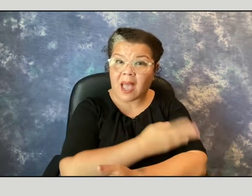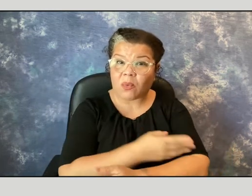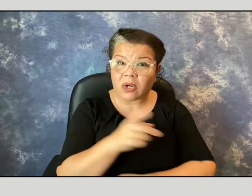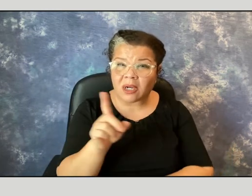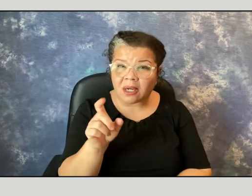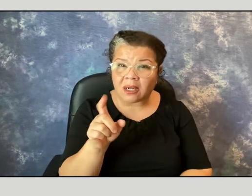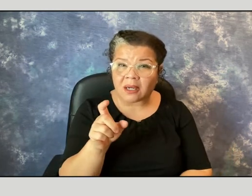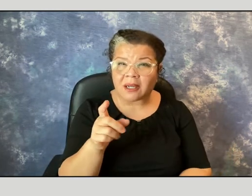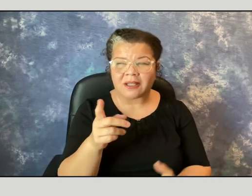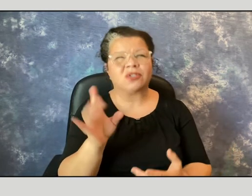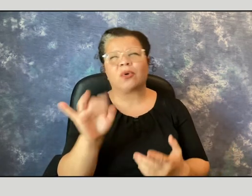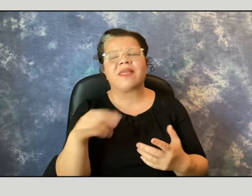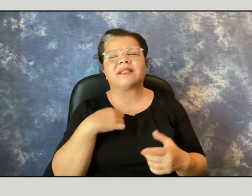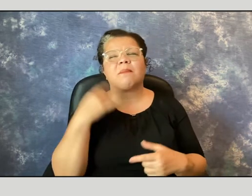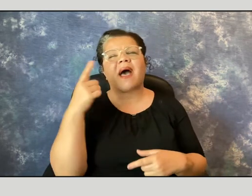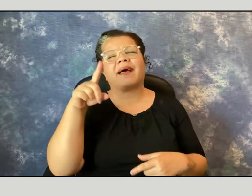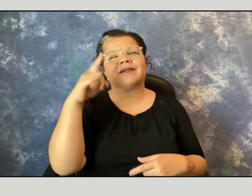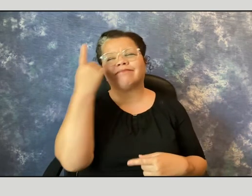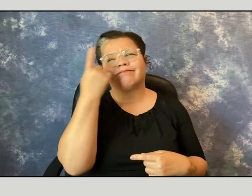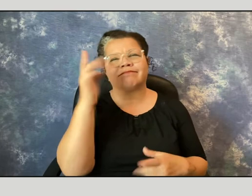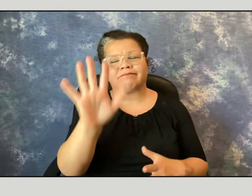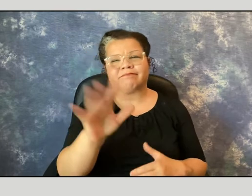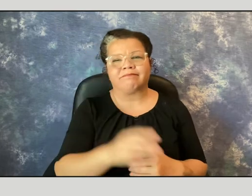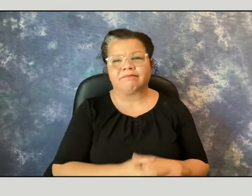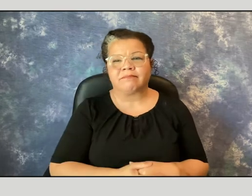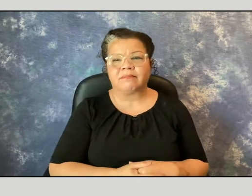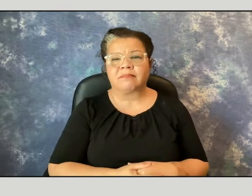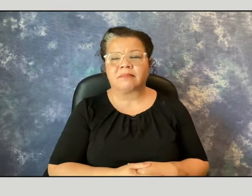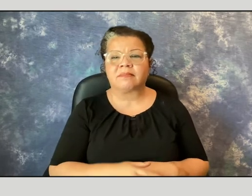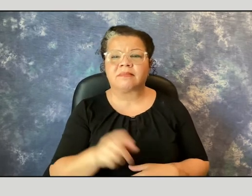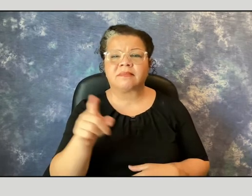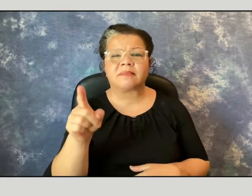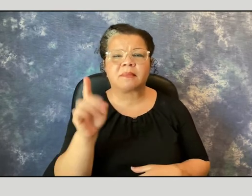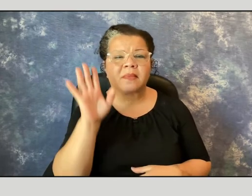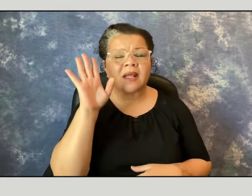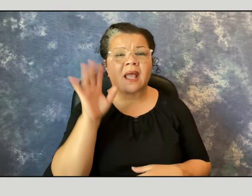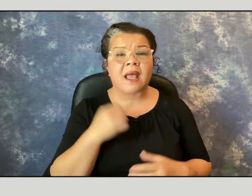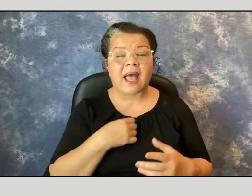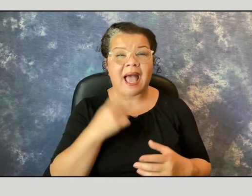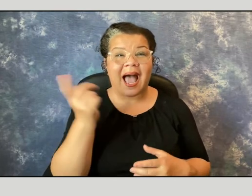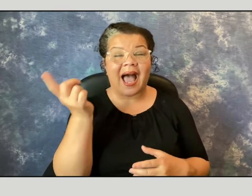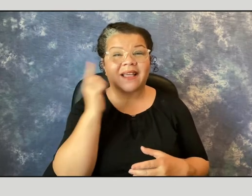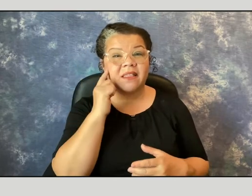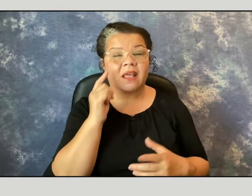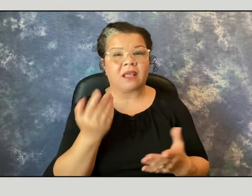Thank you. Anything else on tourism? I think here again is as a place where Puerto Rico,